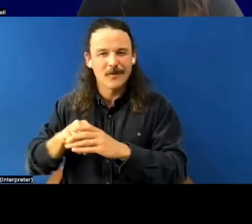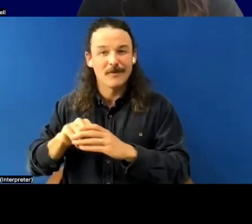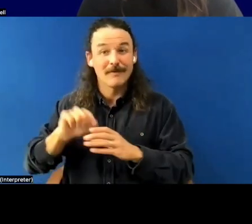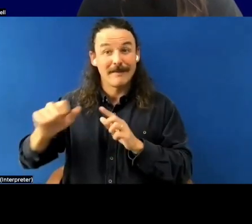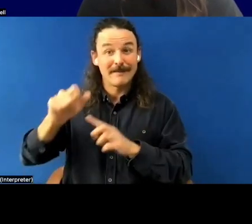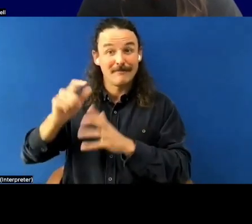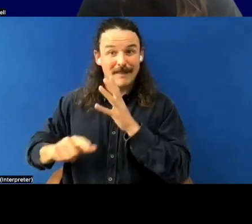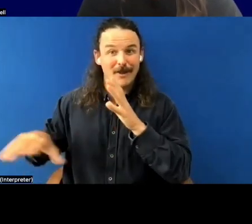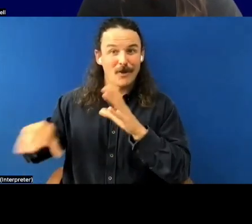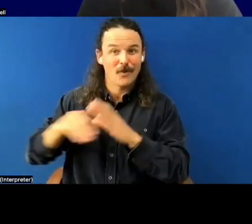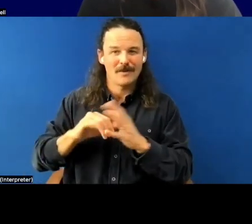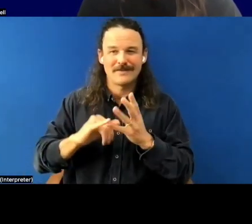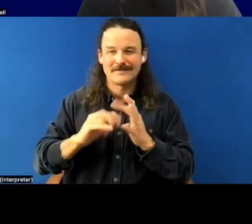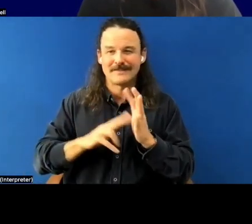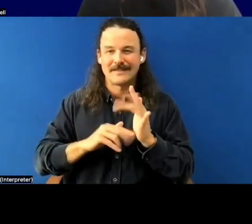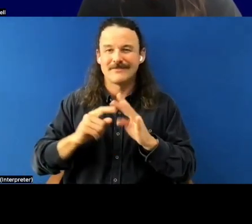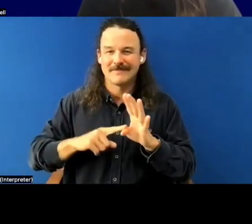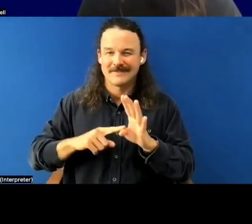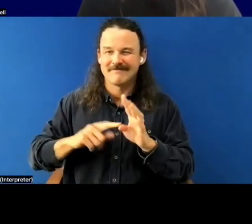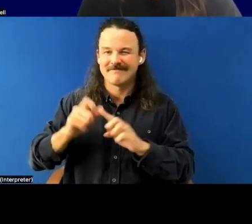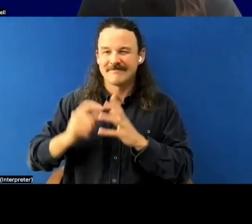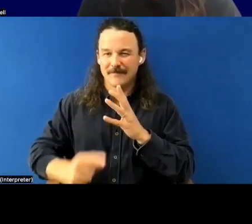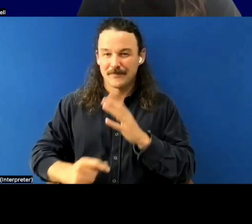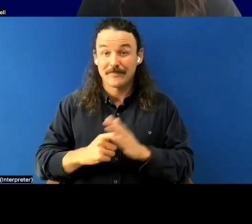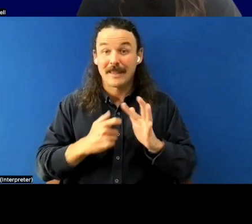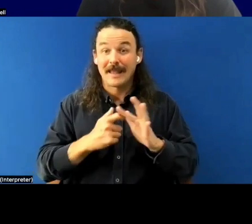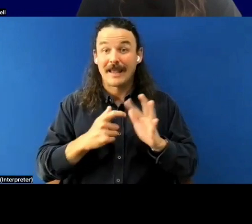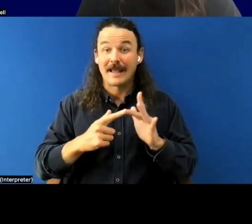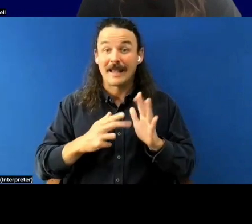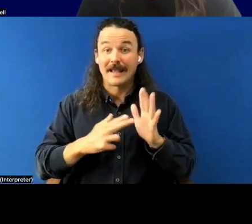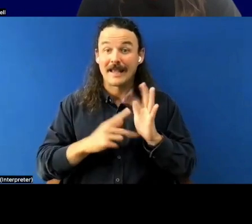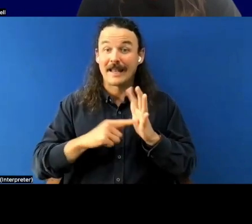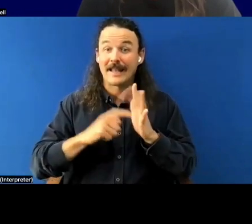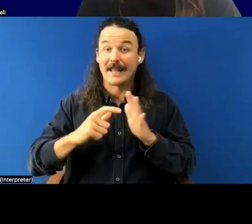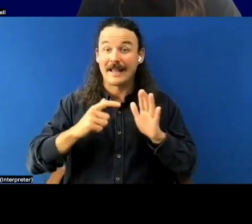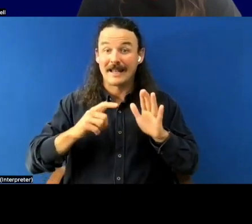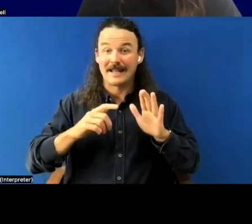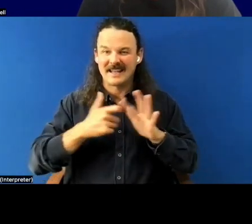Our caseload at KineticKids consists of children as young as three months